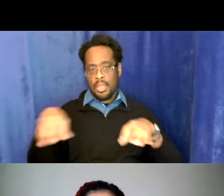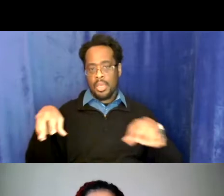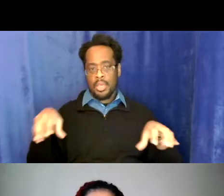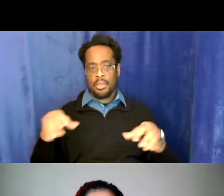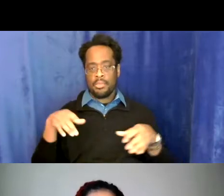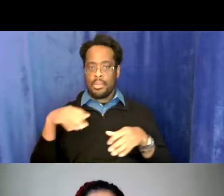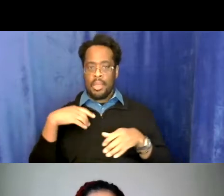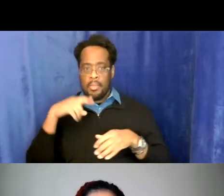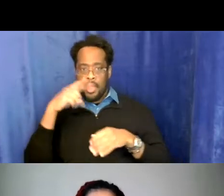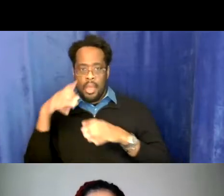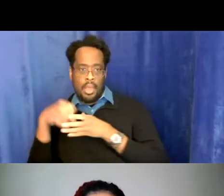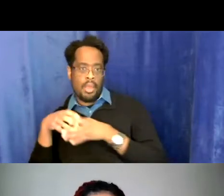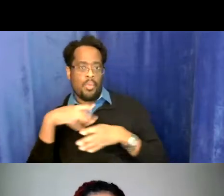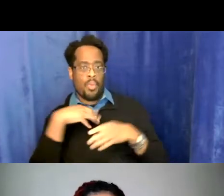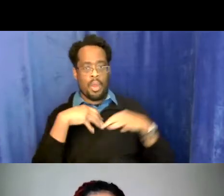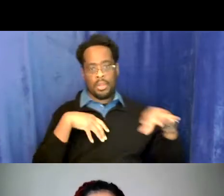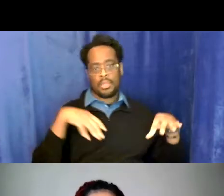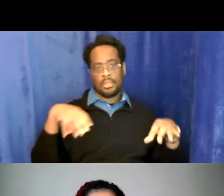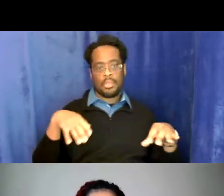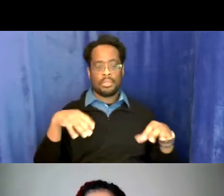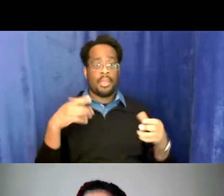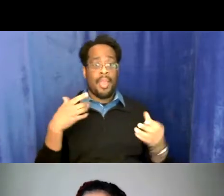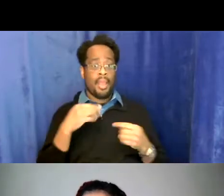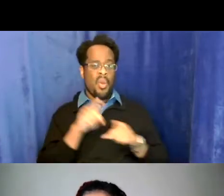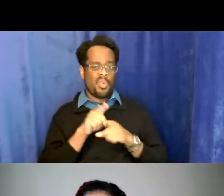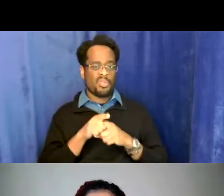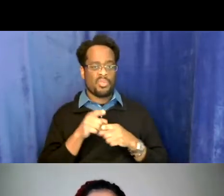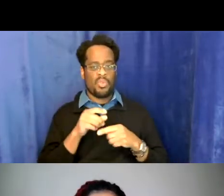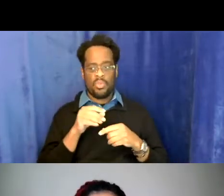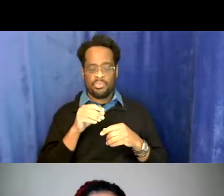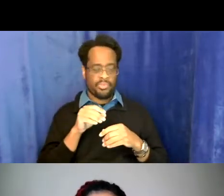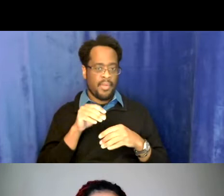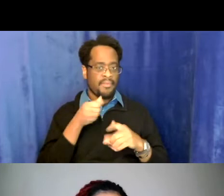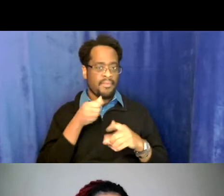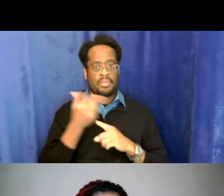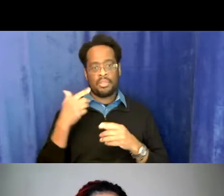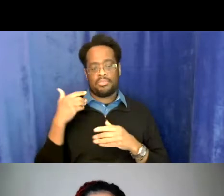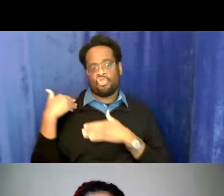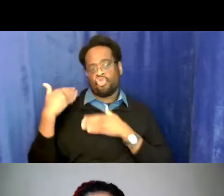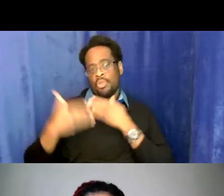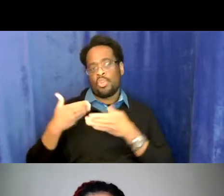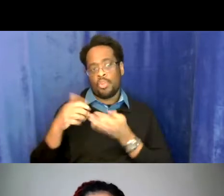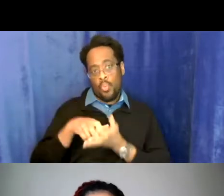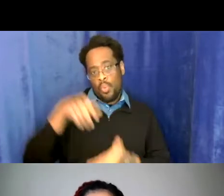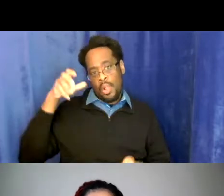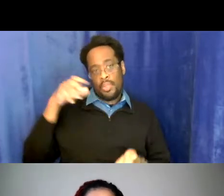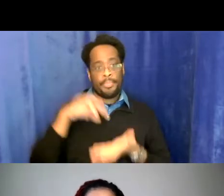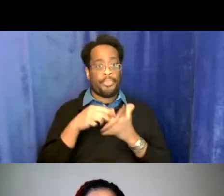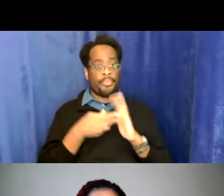They created these pockets of of uh segregated areas--a black area white area--and that actually